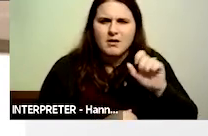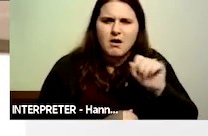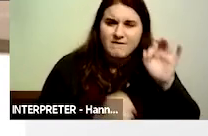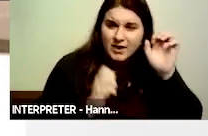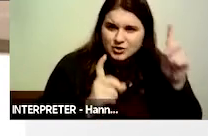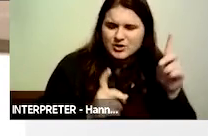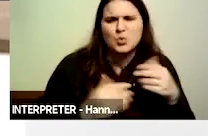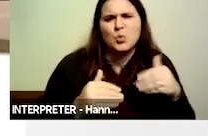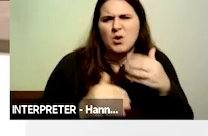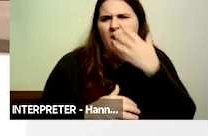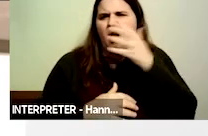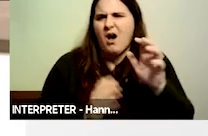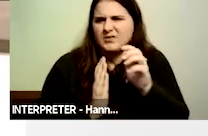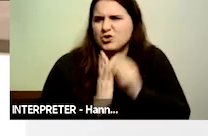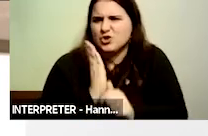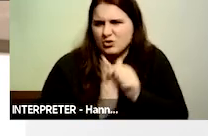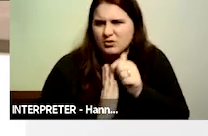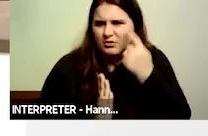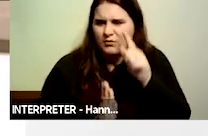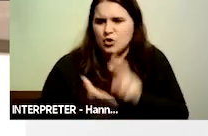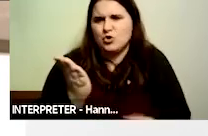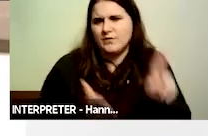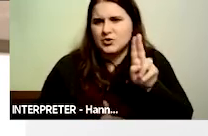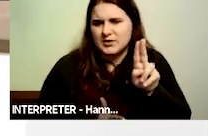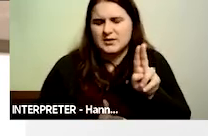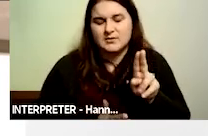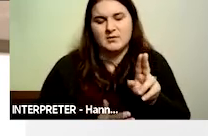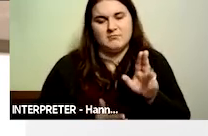Ben Woelk: Three Cybersecurity Awareness programs featured in universities.